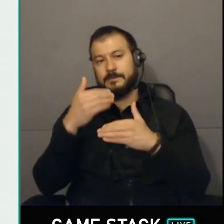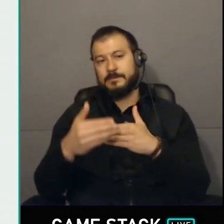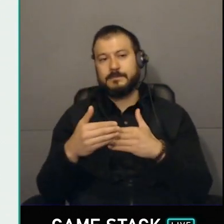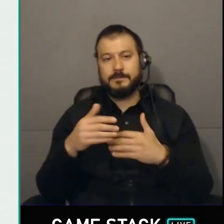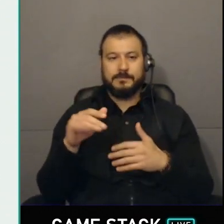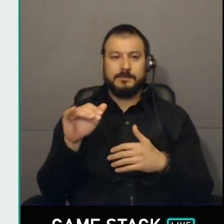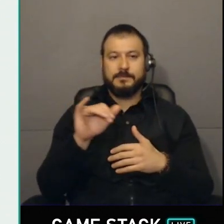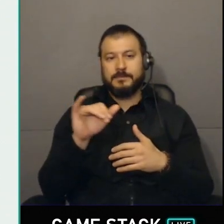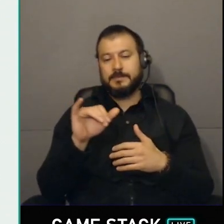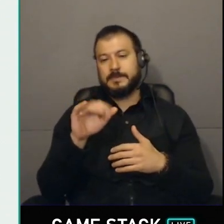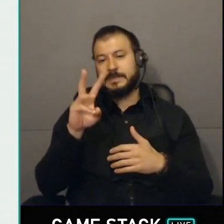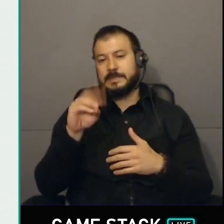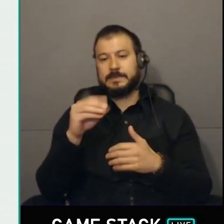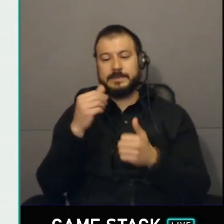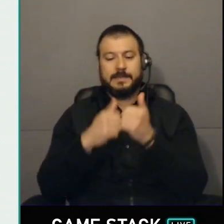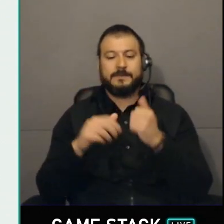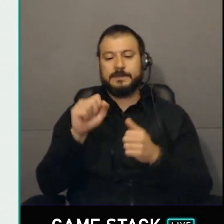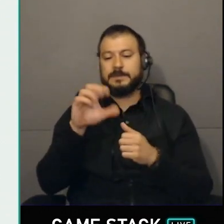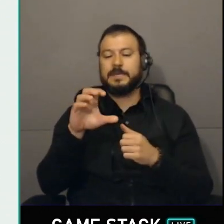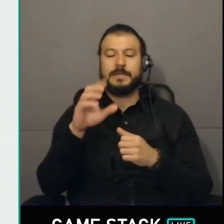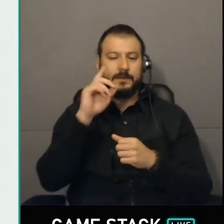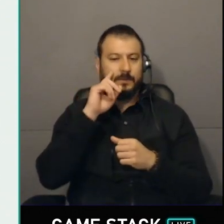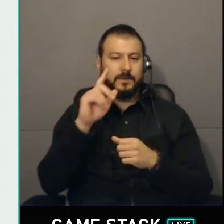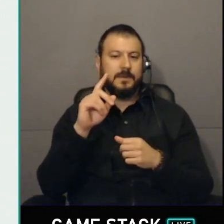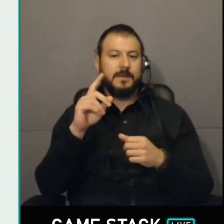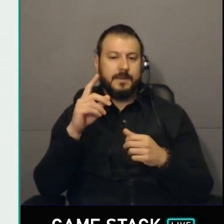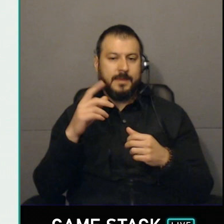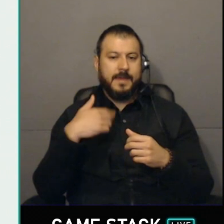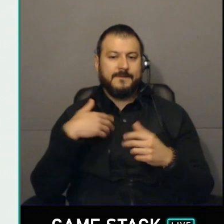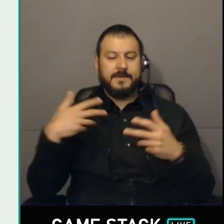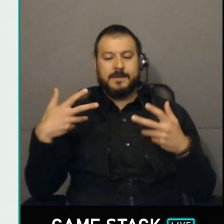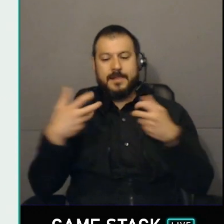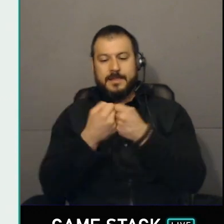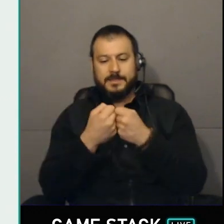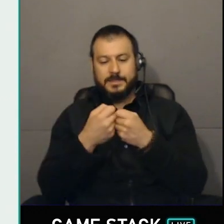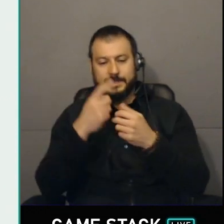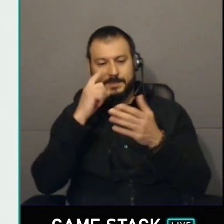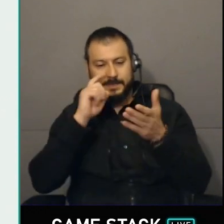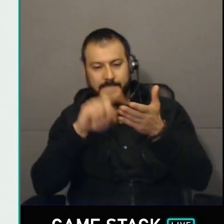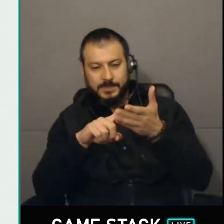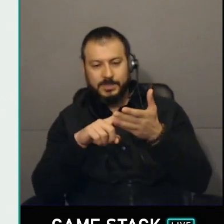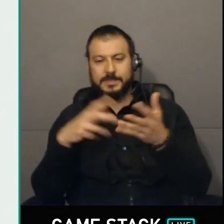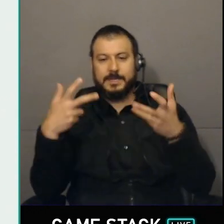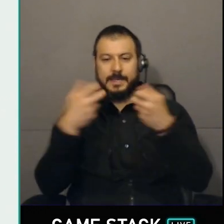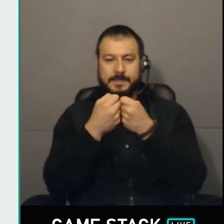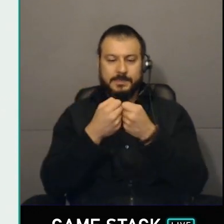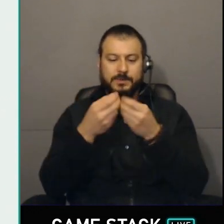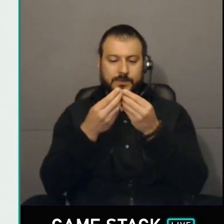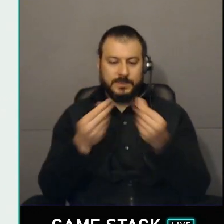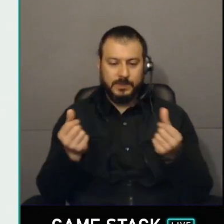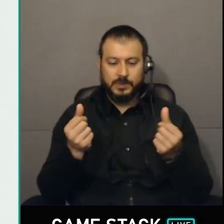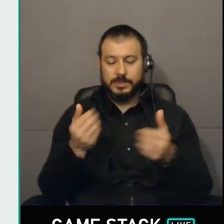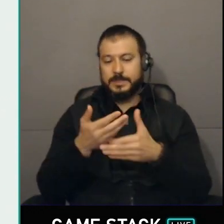and it's going to involve collision detection, collision resolution, and then at the end of that, we're